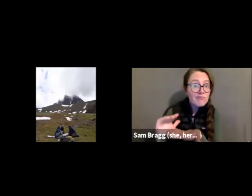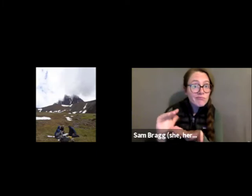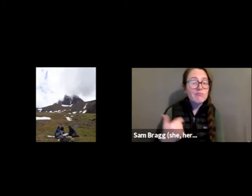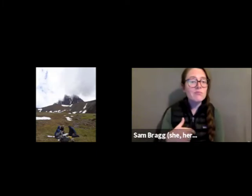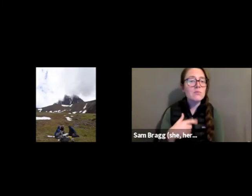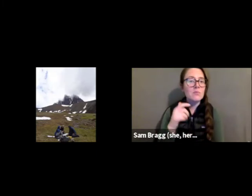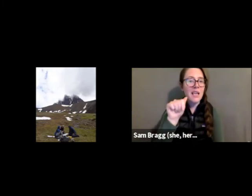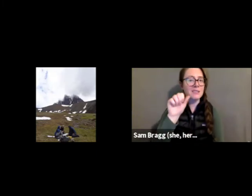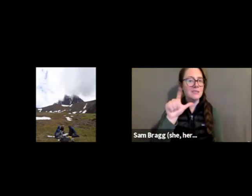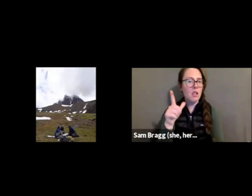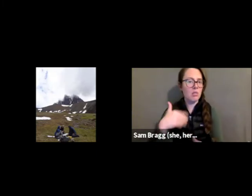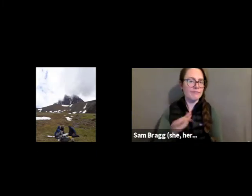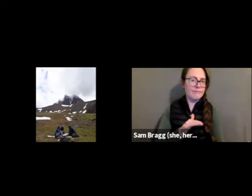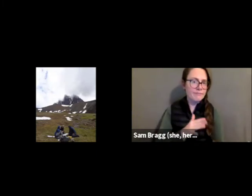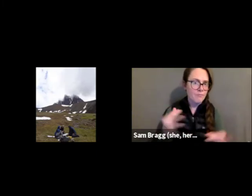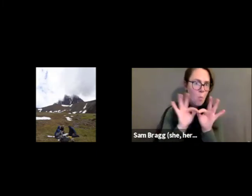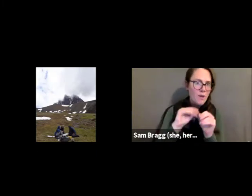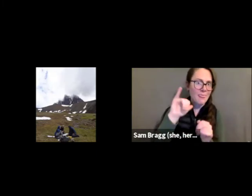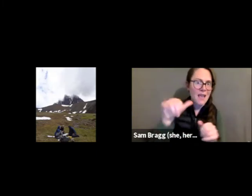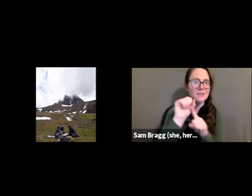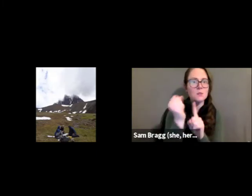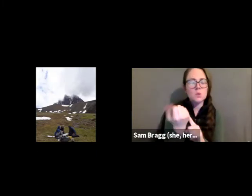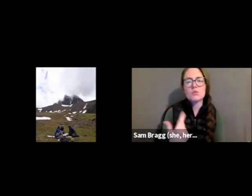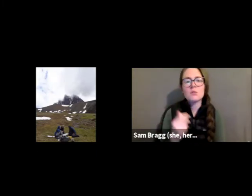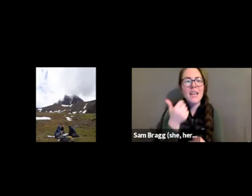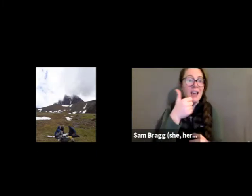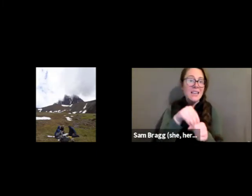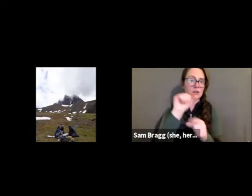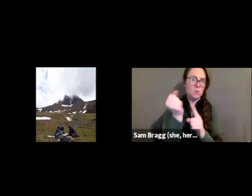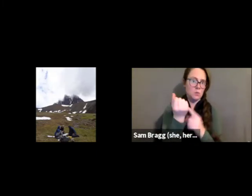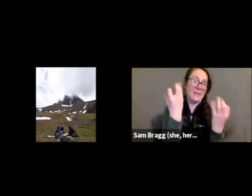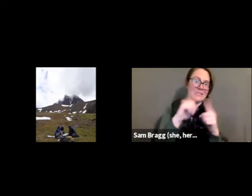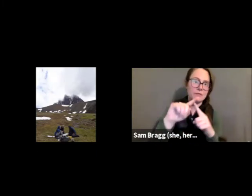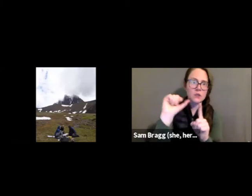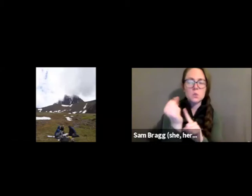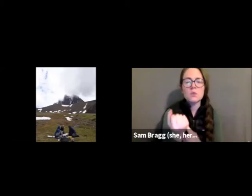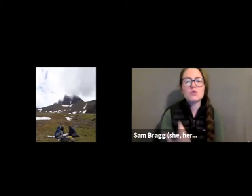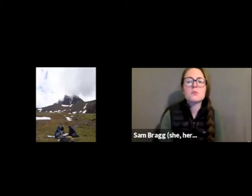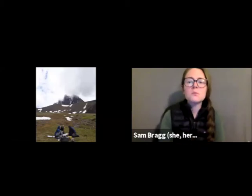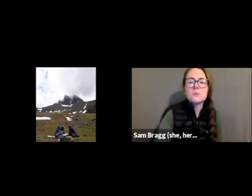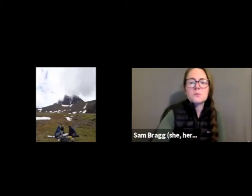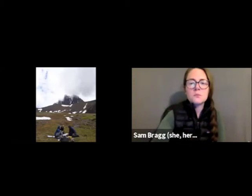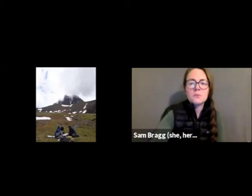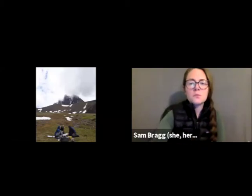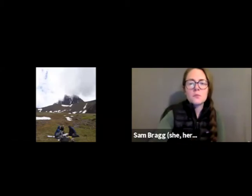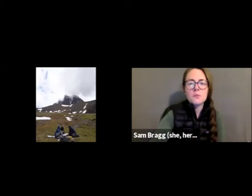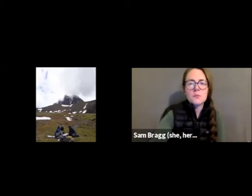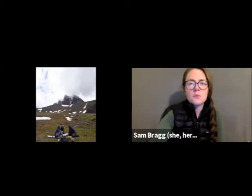add to the safety of the overall situation and reduce the risk that could happen and i think i